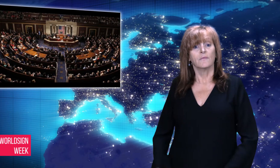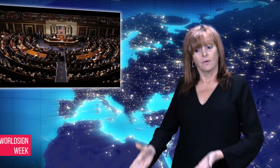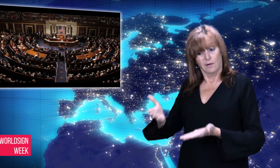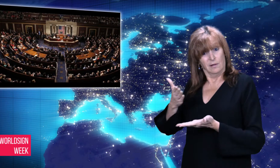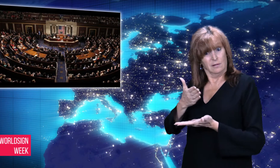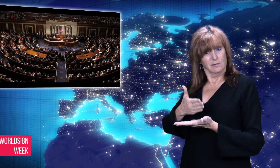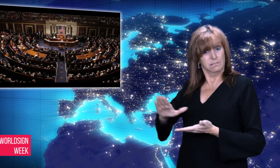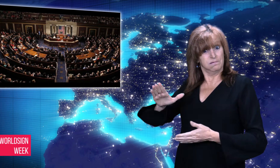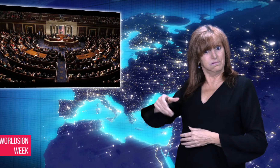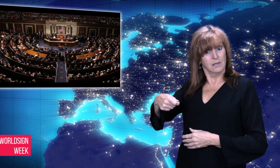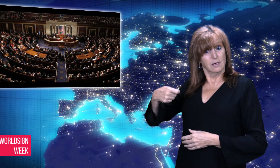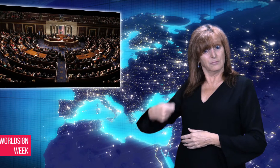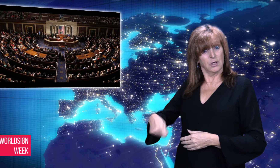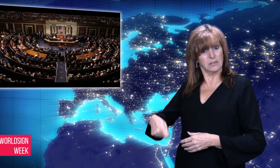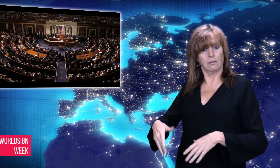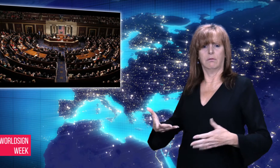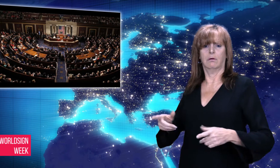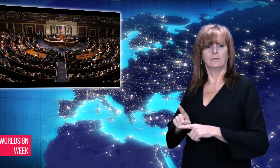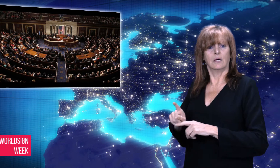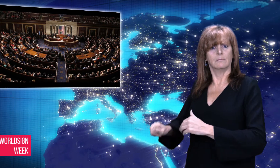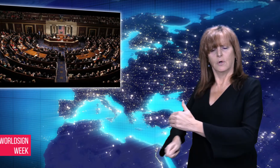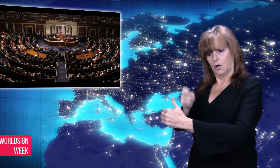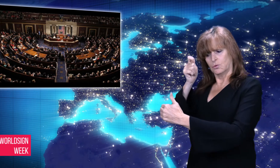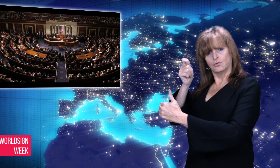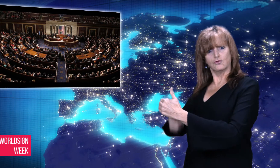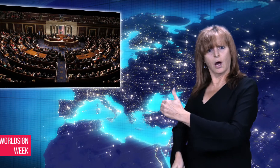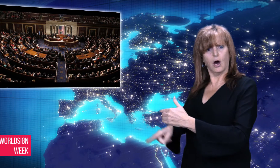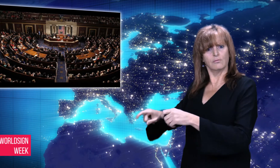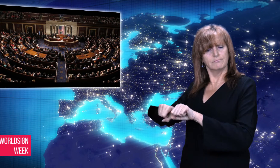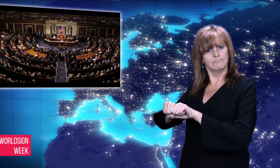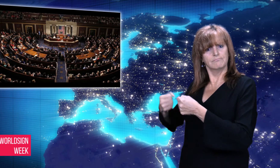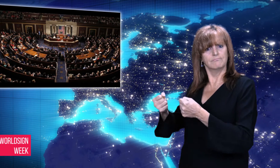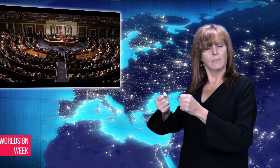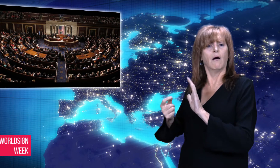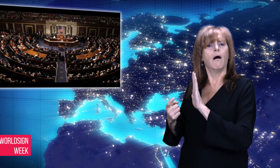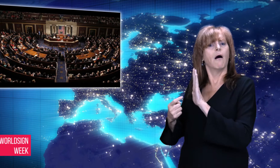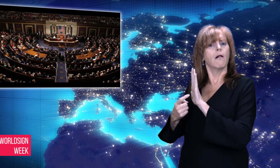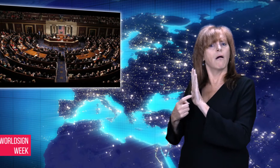To impeach a president means to charge him of a